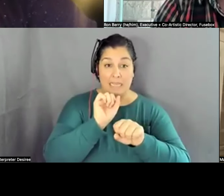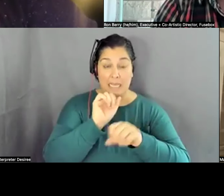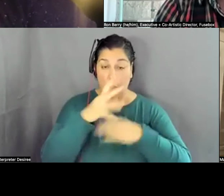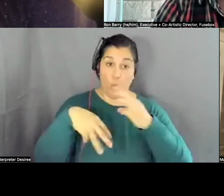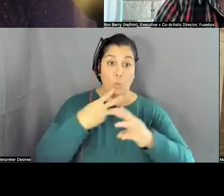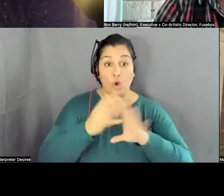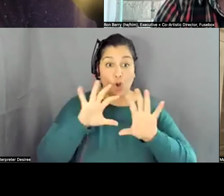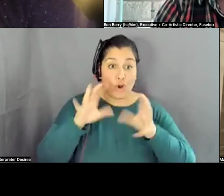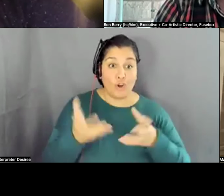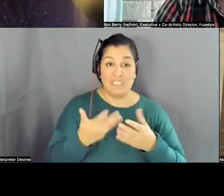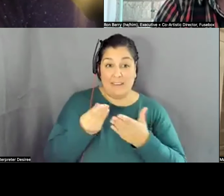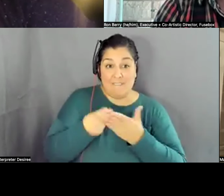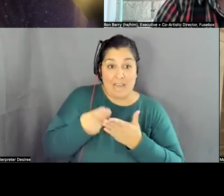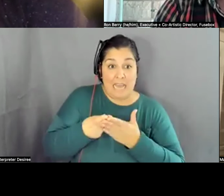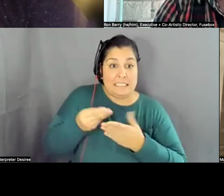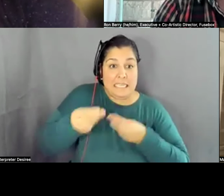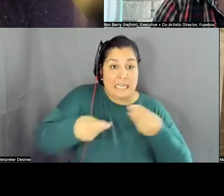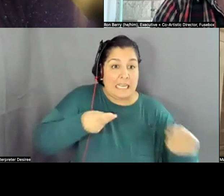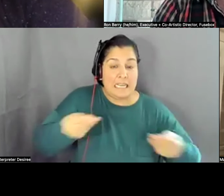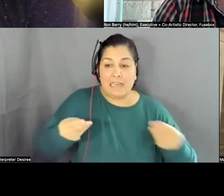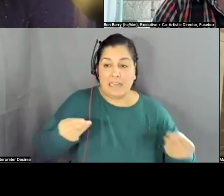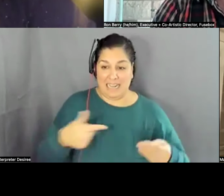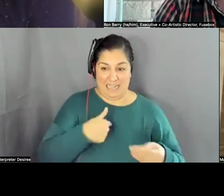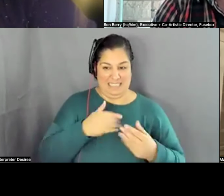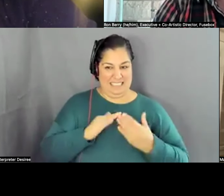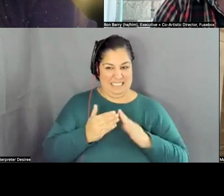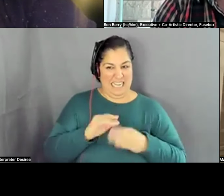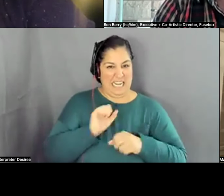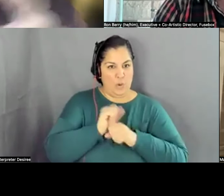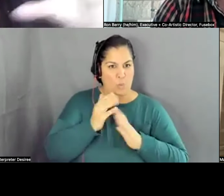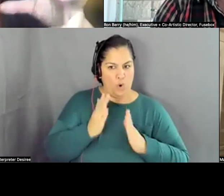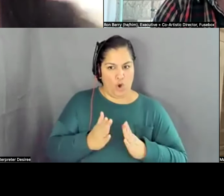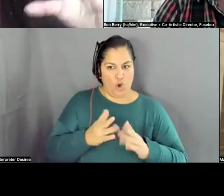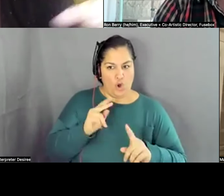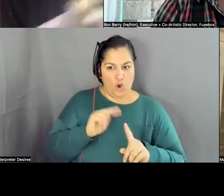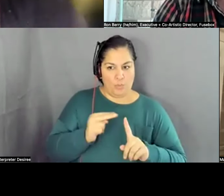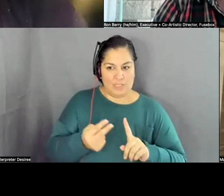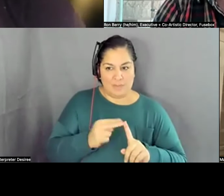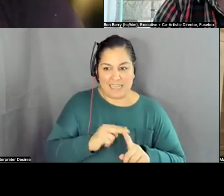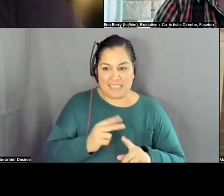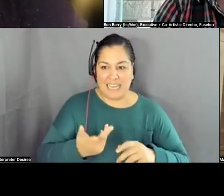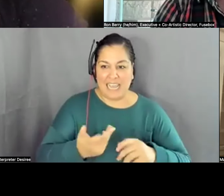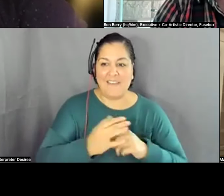And see it from, you know, as a resource share how, how how do we do that responsibly?